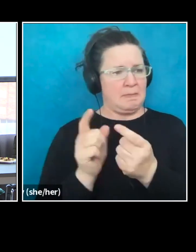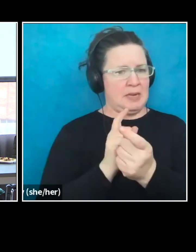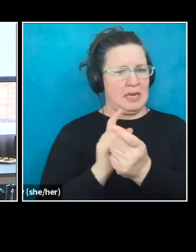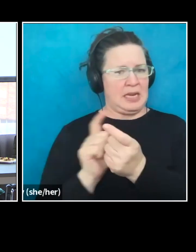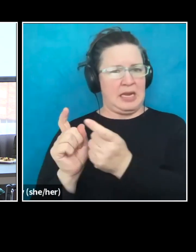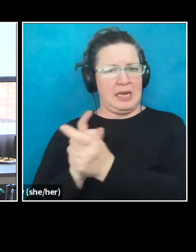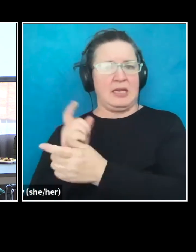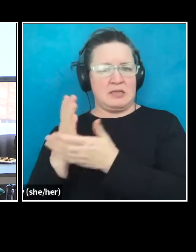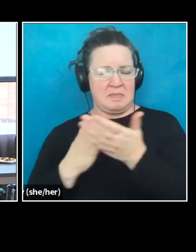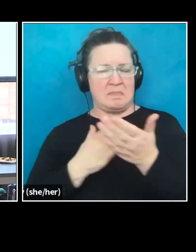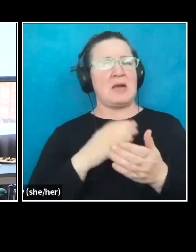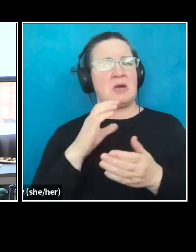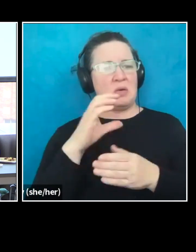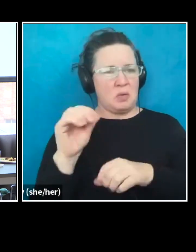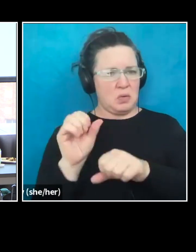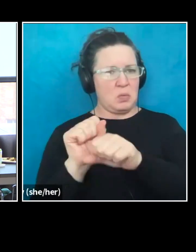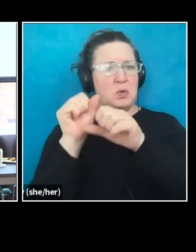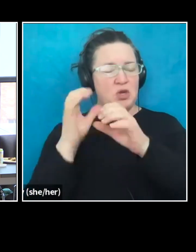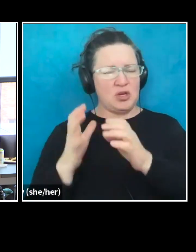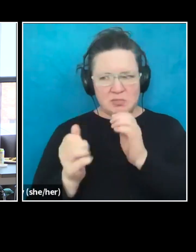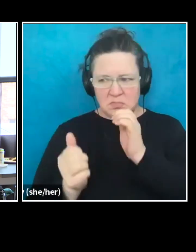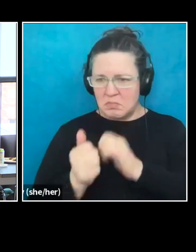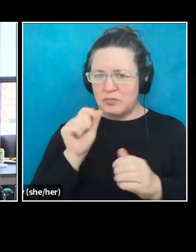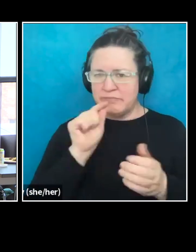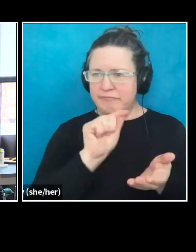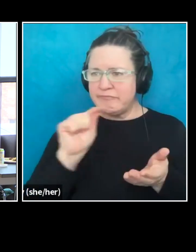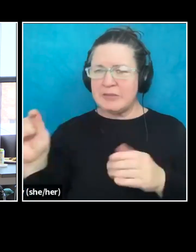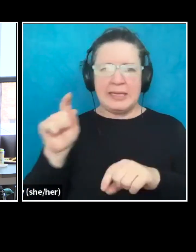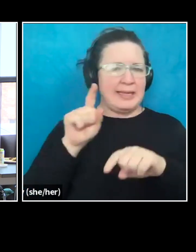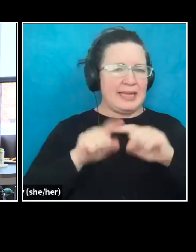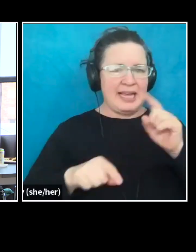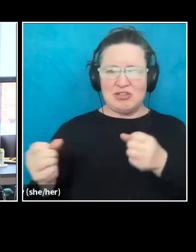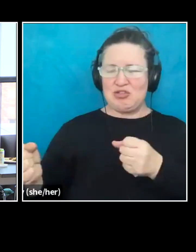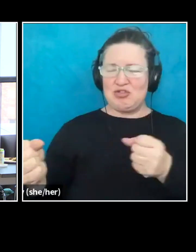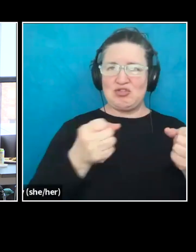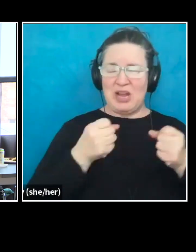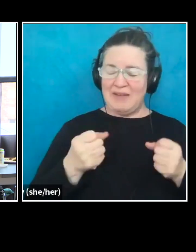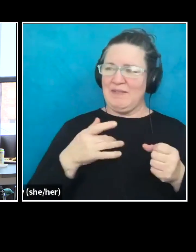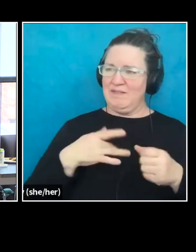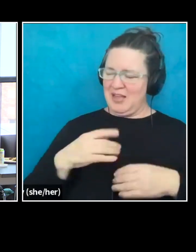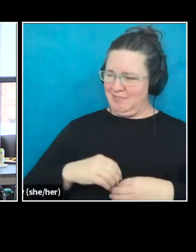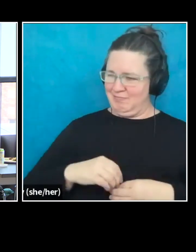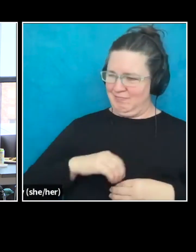drive. And it felt so exciting to me for the first time in my life to be around other disabled folks